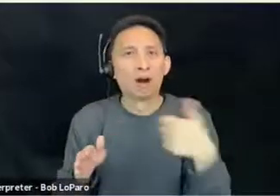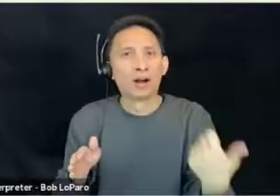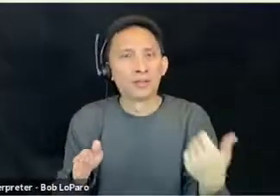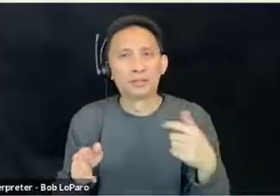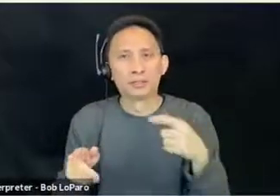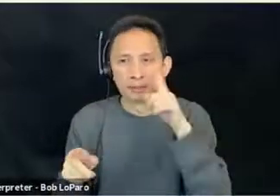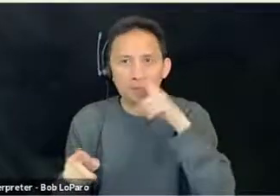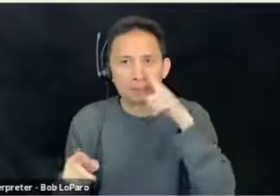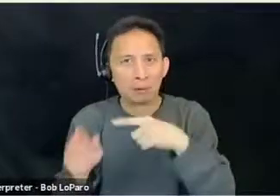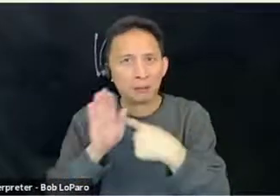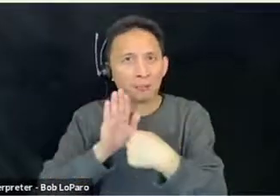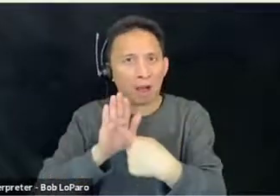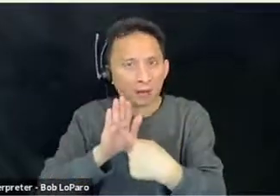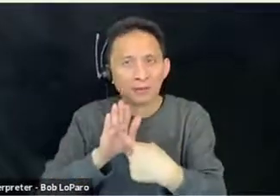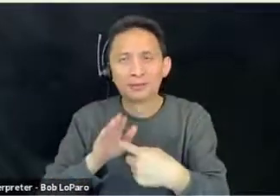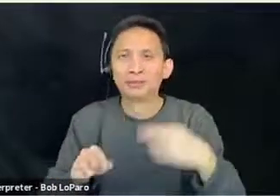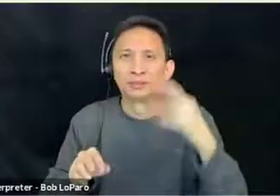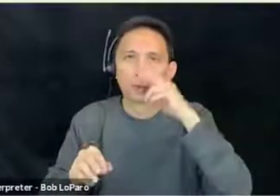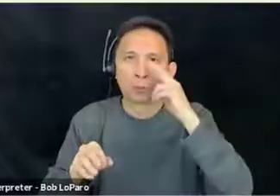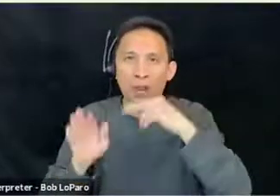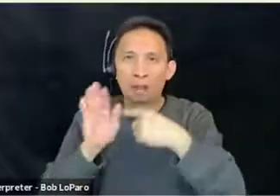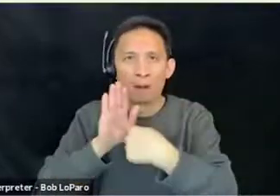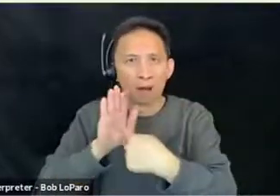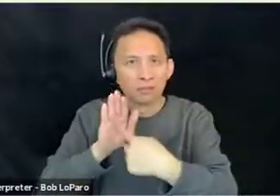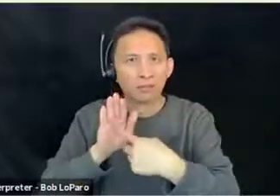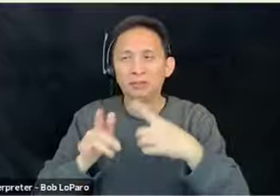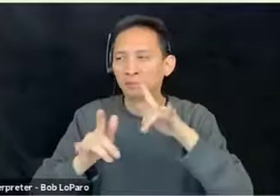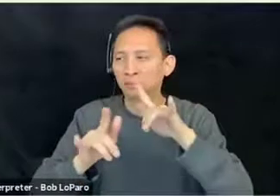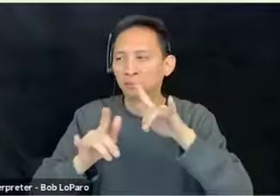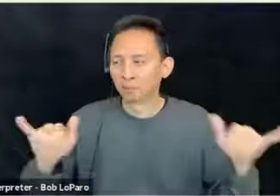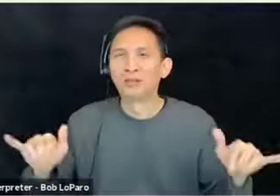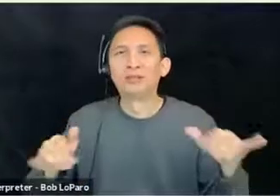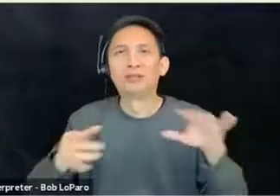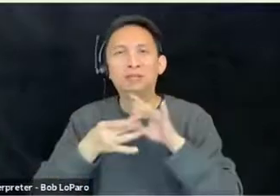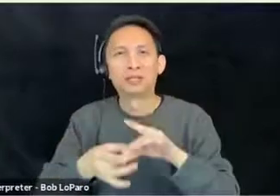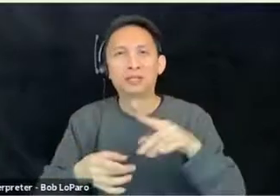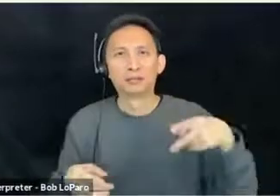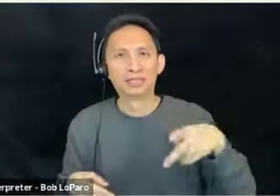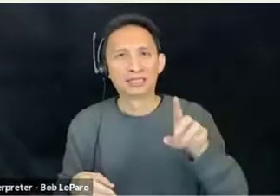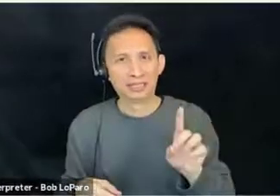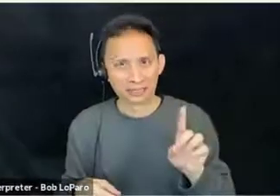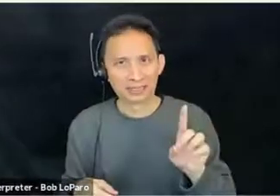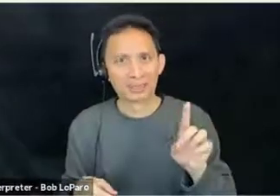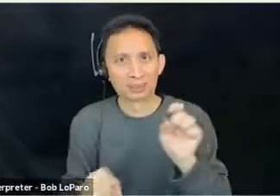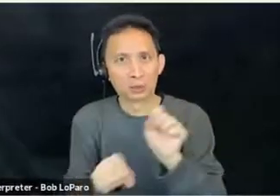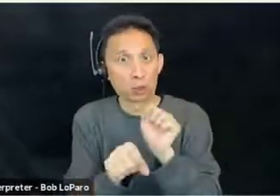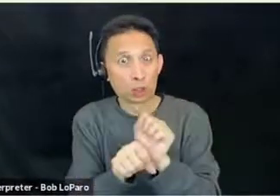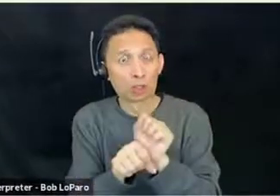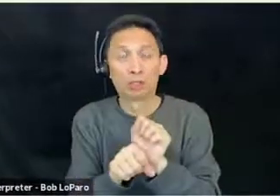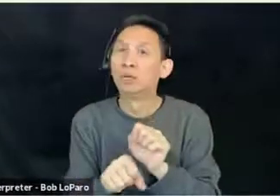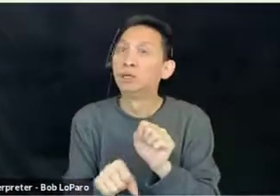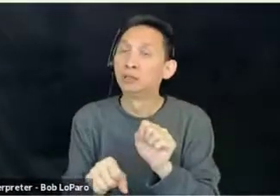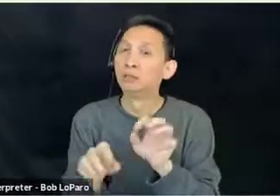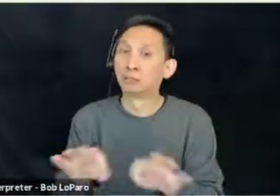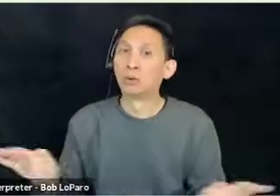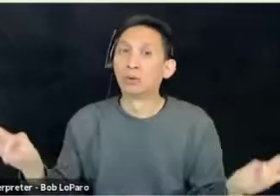and models of rats with a peroxisomal disorder is really important for us to continue